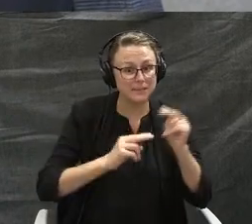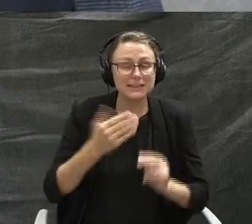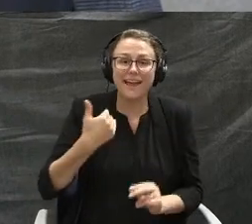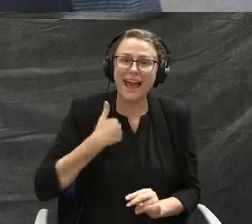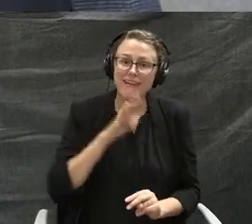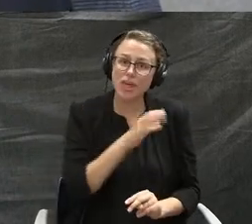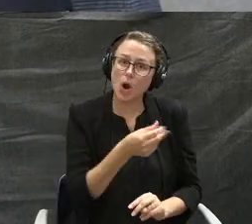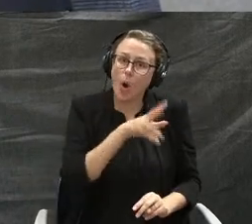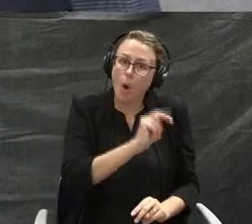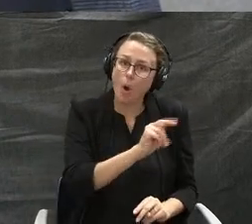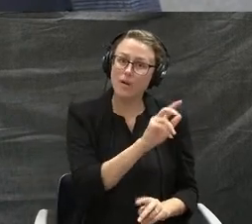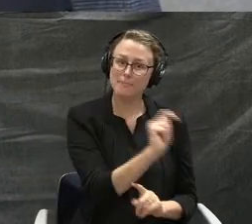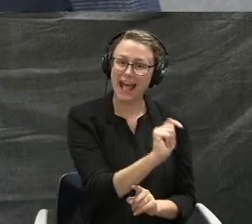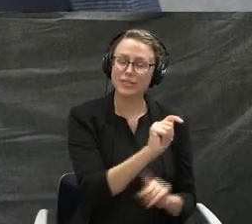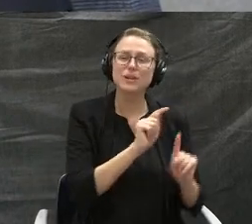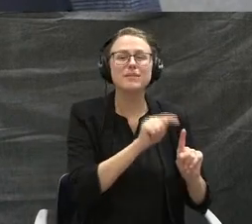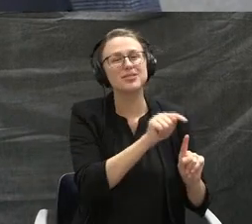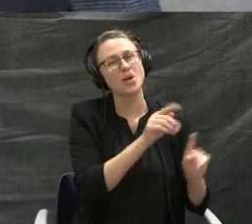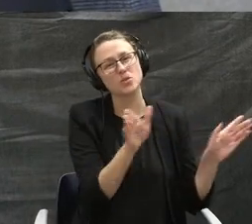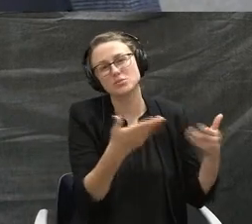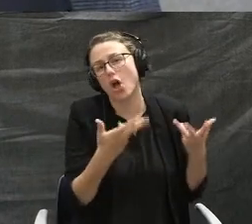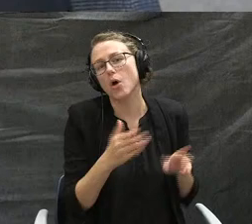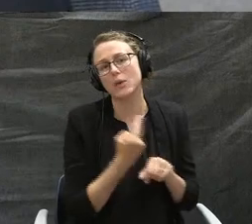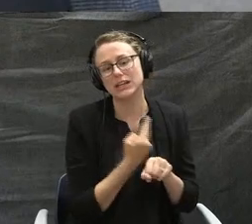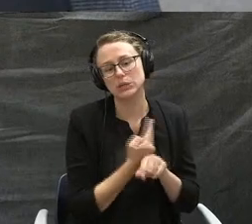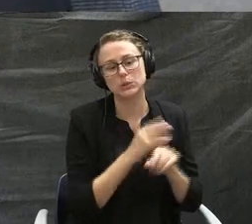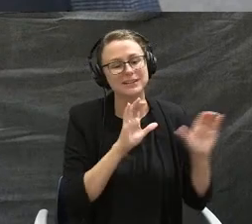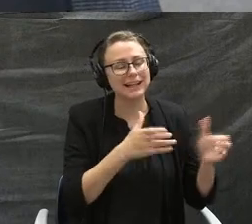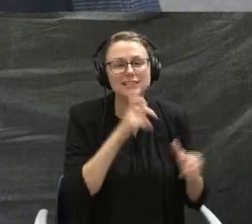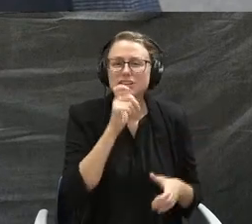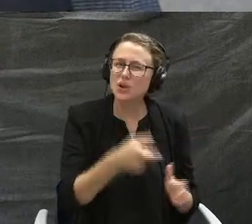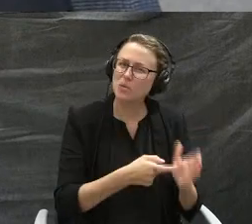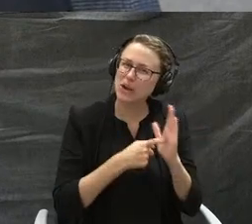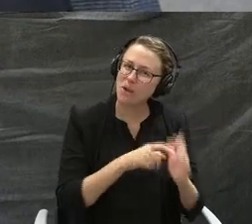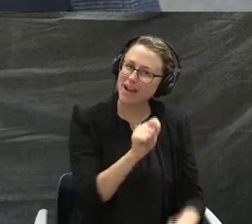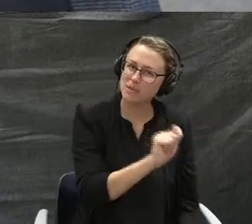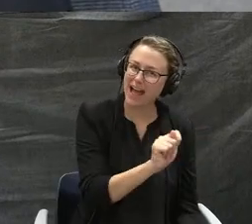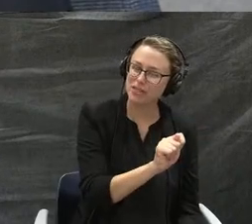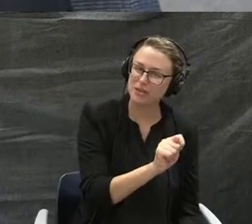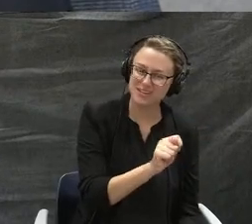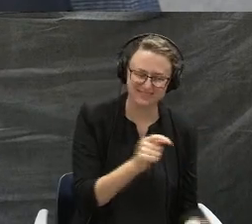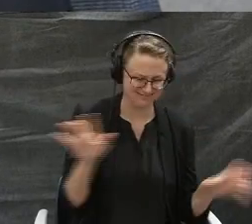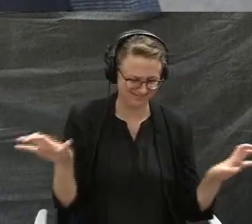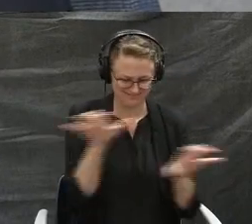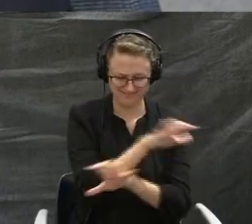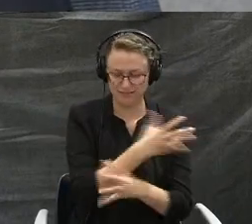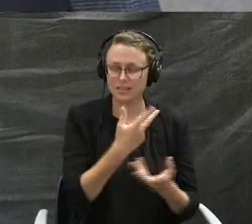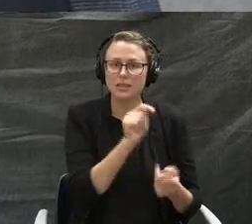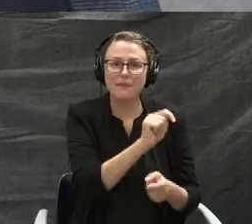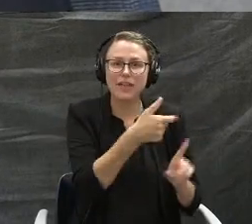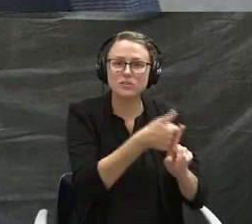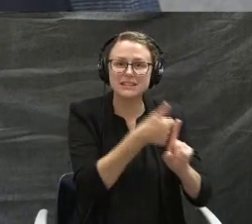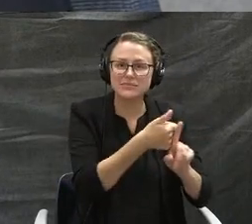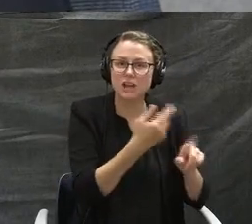bathroom, but those rooms are being used by classes that don't require bathrooms and the bathrooms themselves are being used as storage rooms.